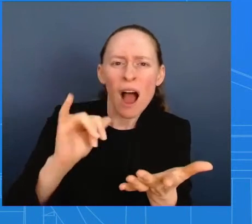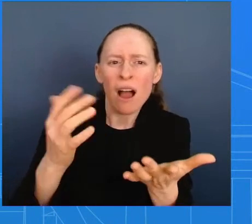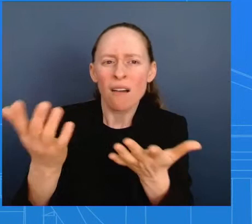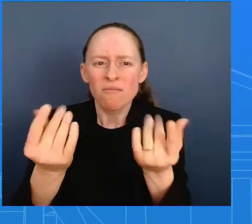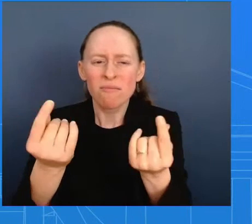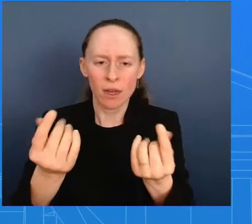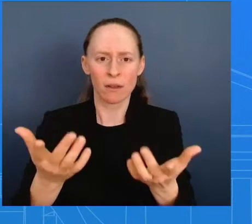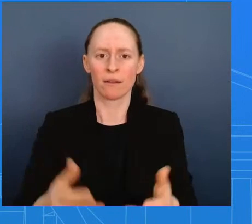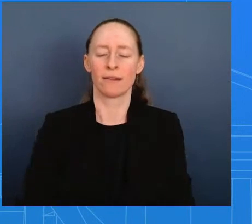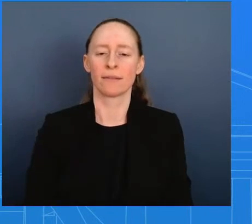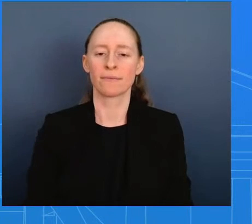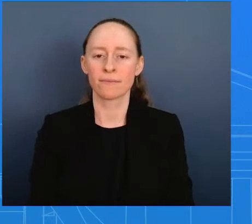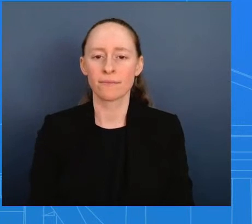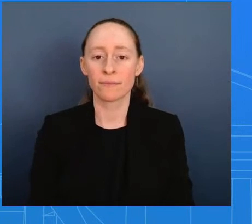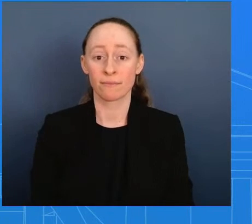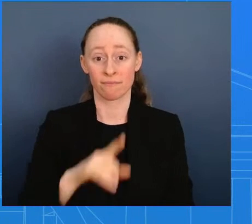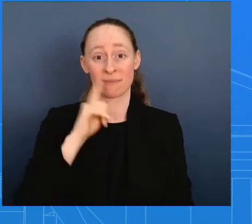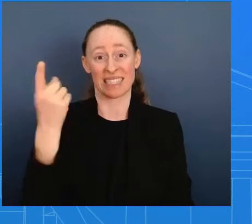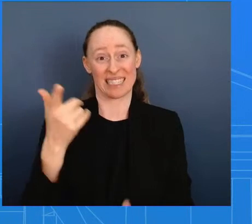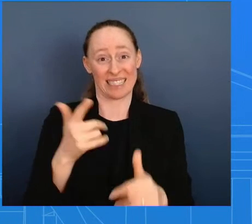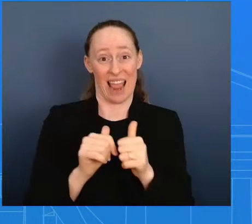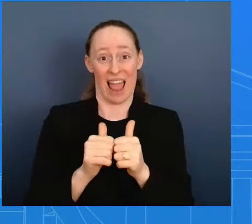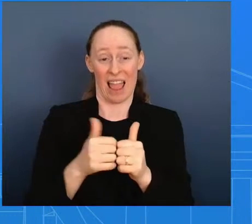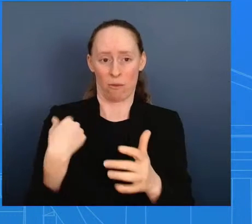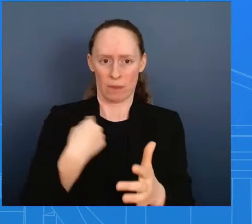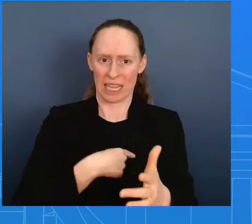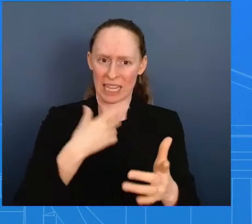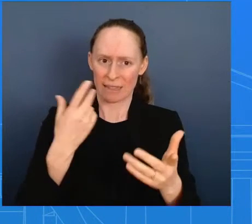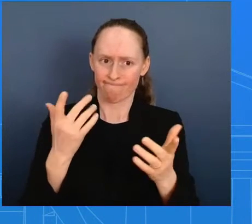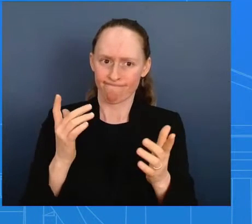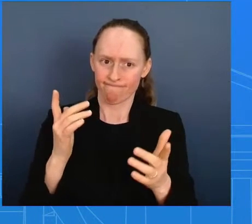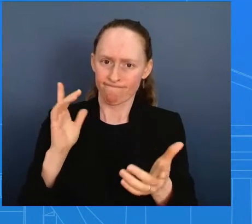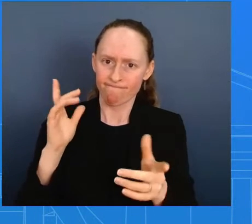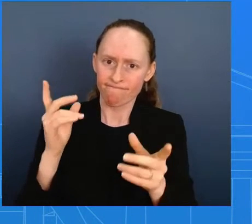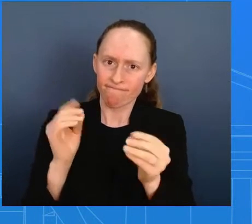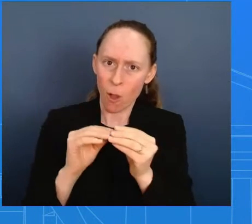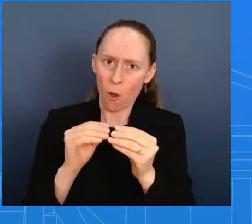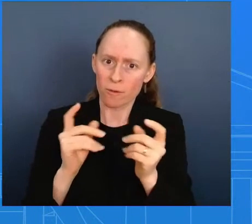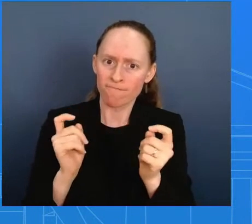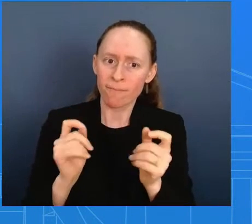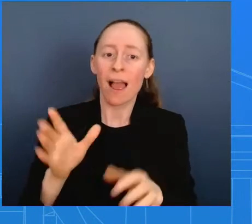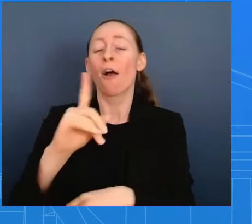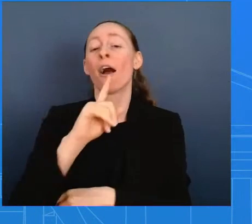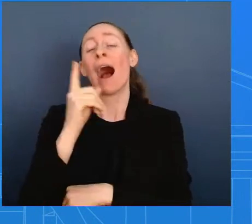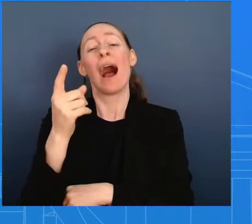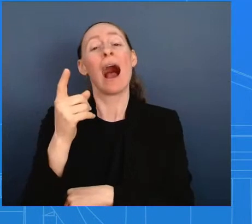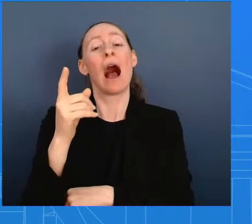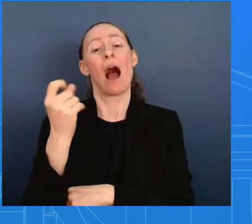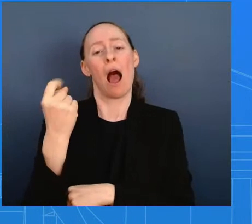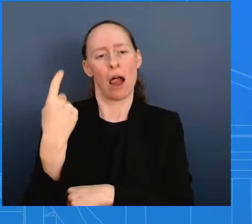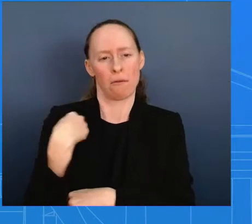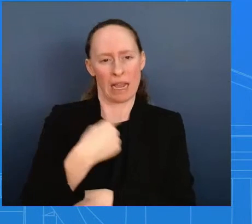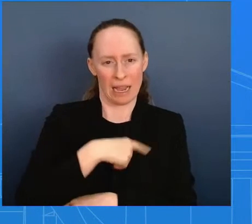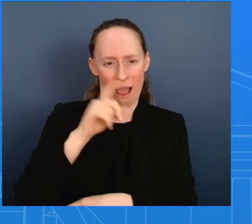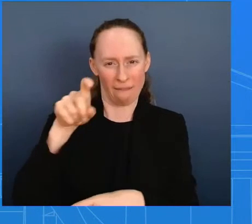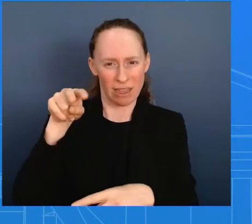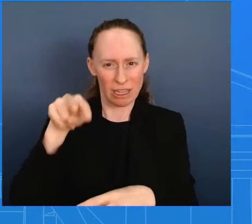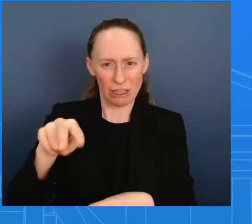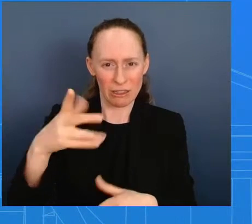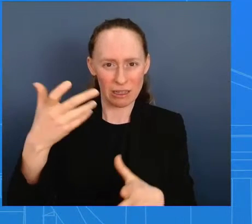is a little bit less of the central issue than what the size of it is and what the sequence of actual deliveries are. So, I'm not going to suggest